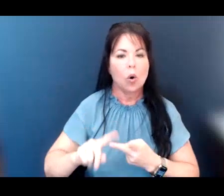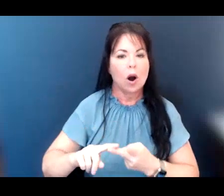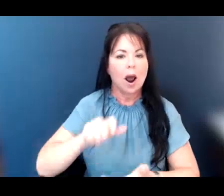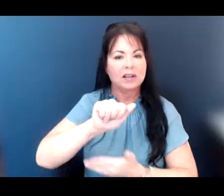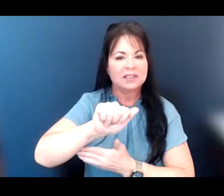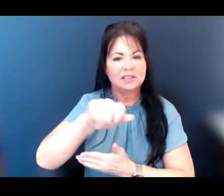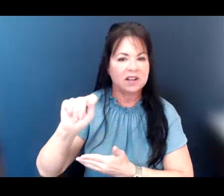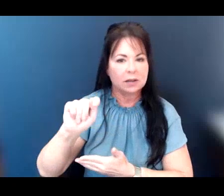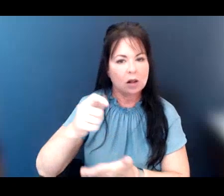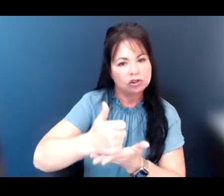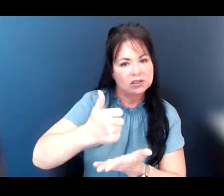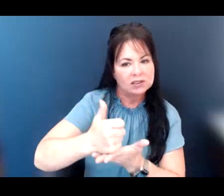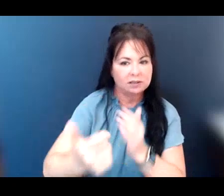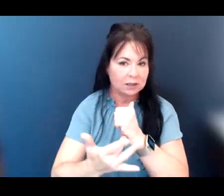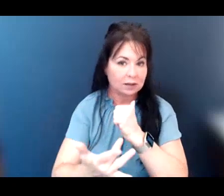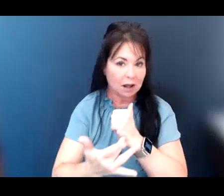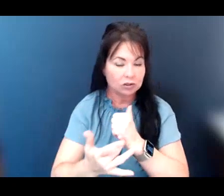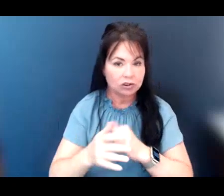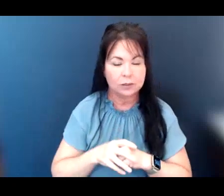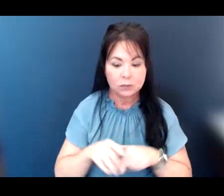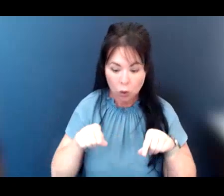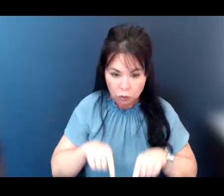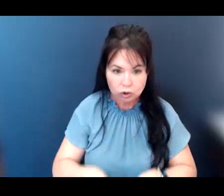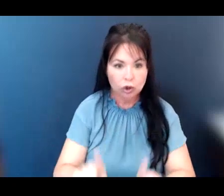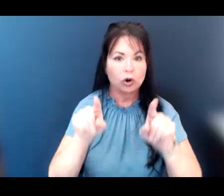So throughout this process, what's been one of the biggest